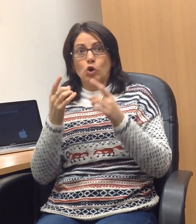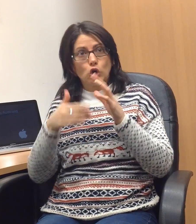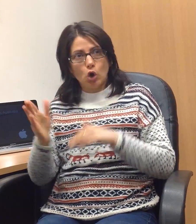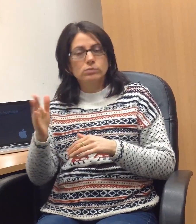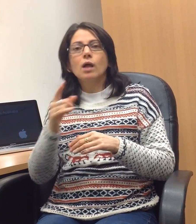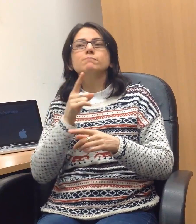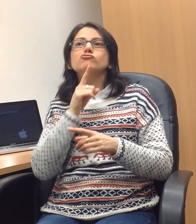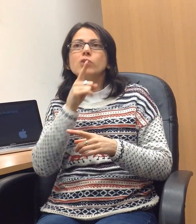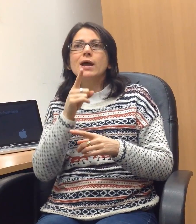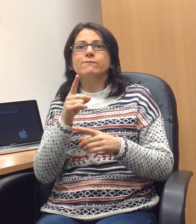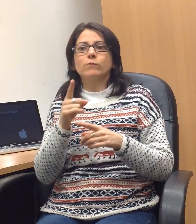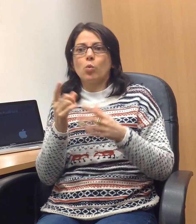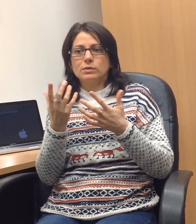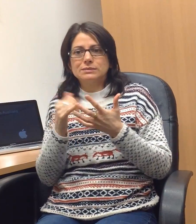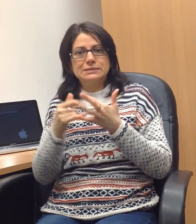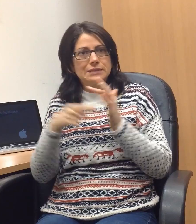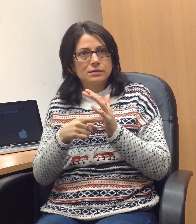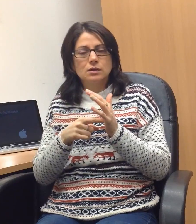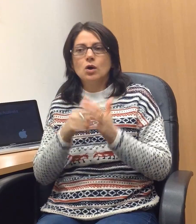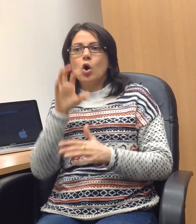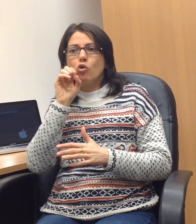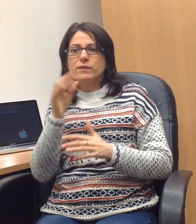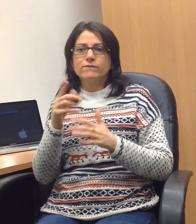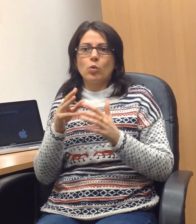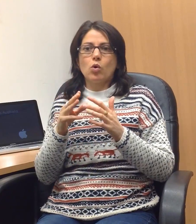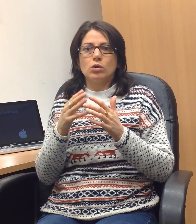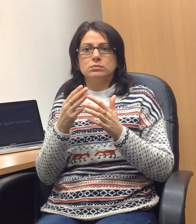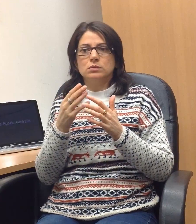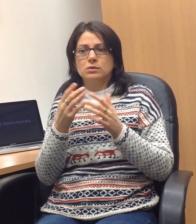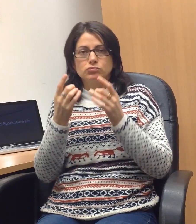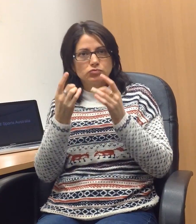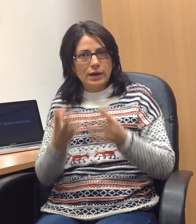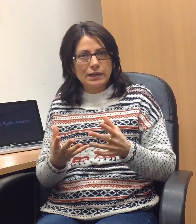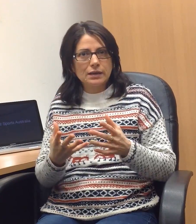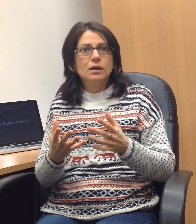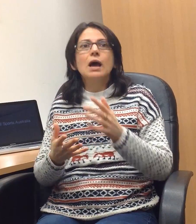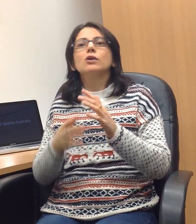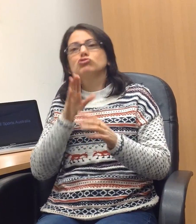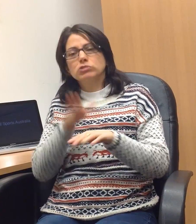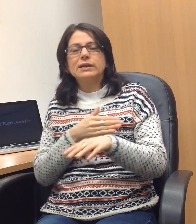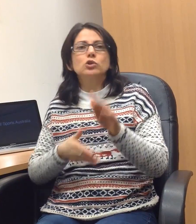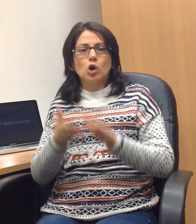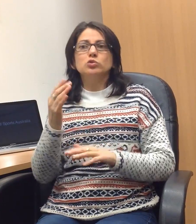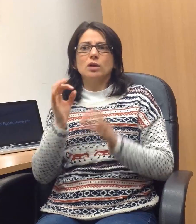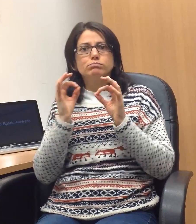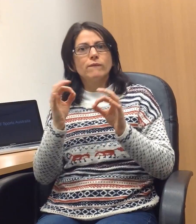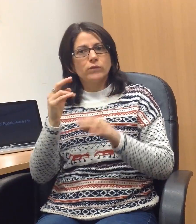to 'get ready' and green to 'go', which is really perfect